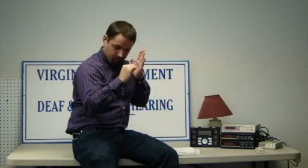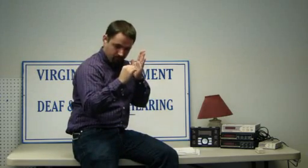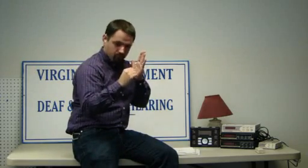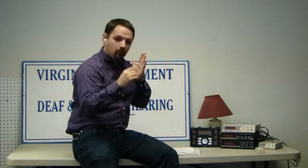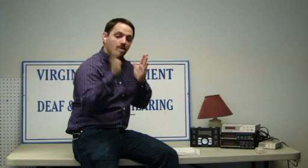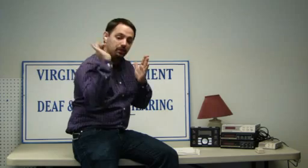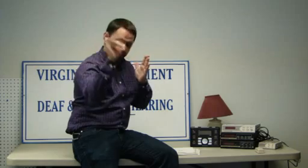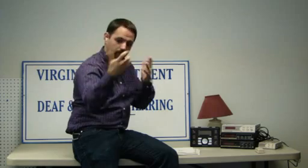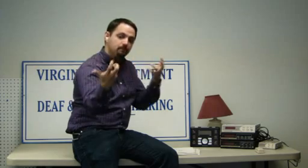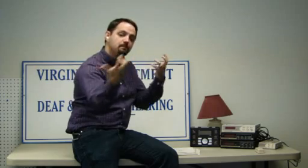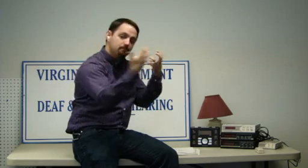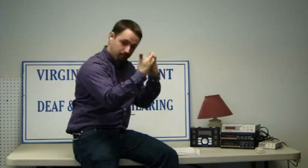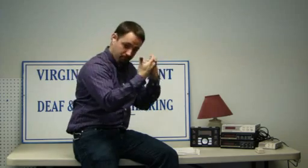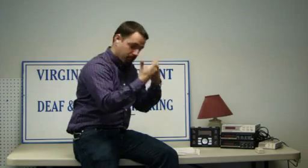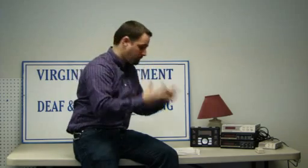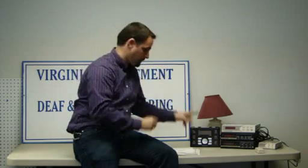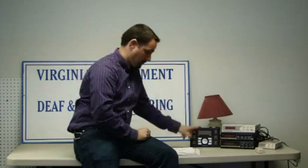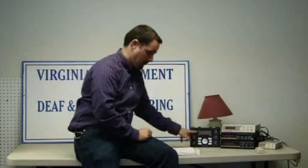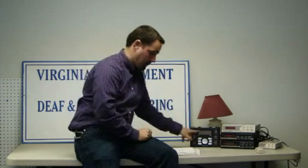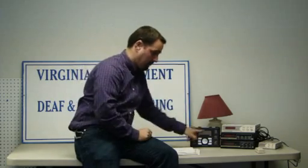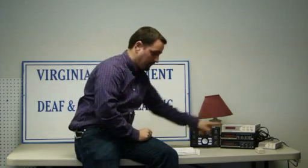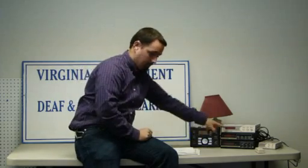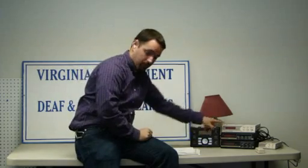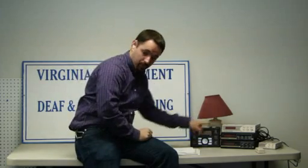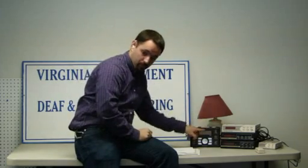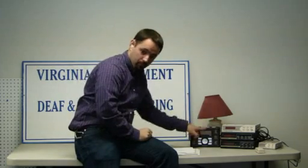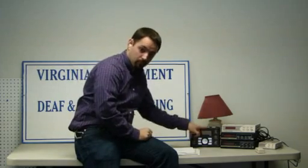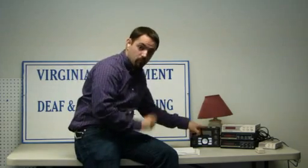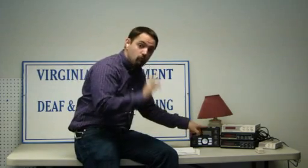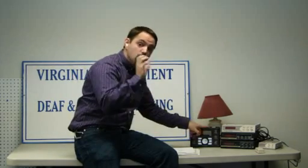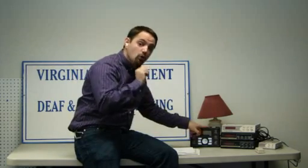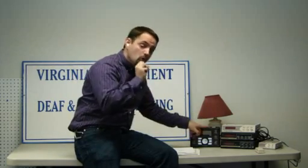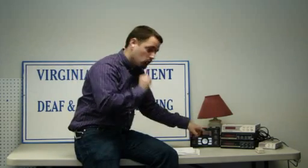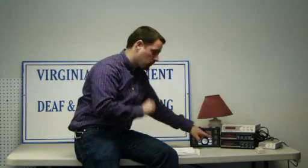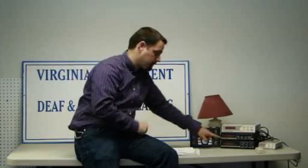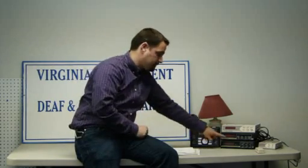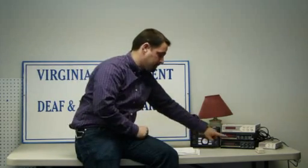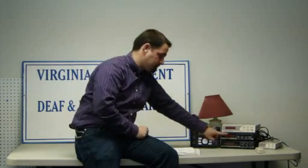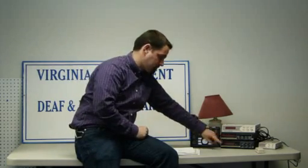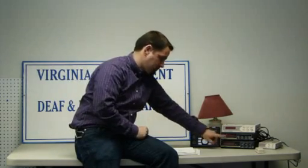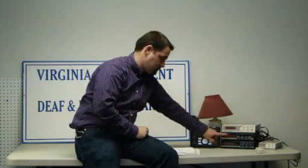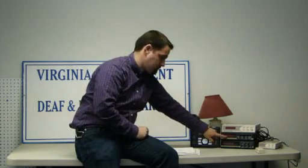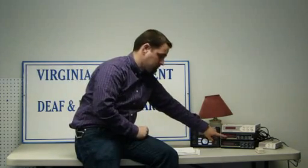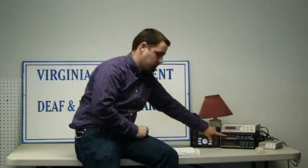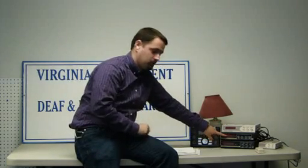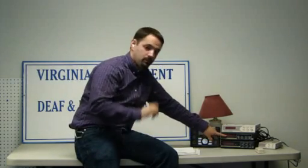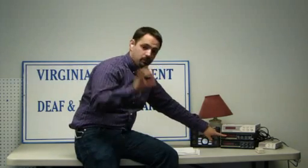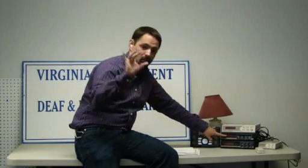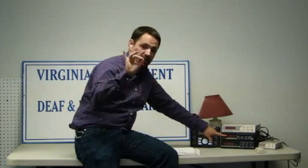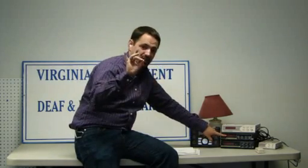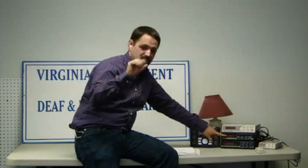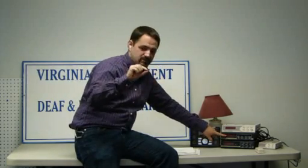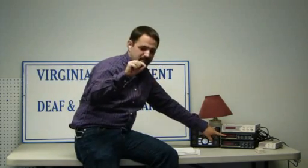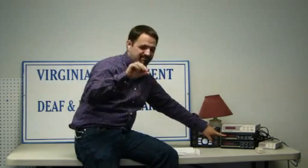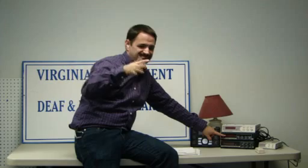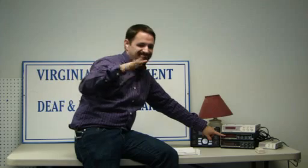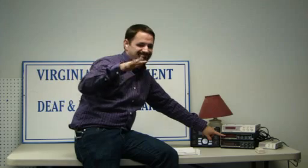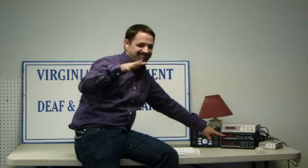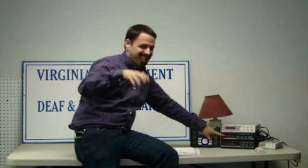that works with both the AL10 and old AM6000's